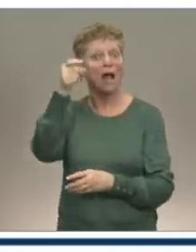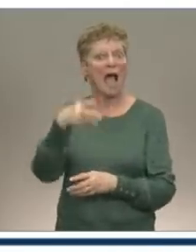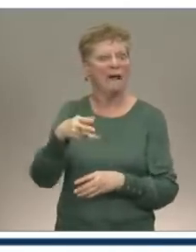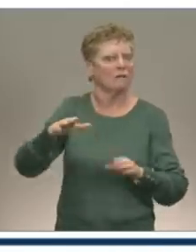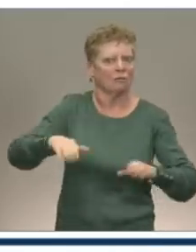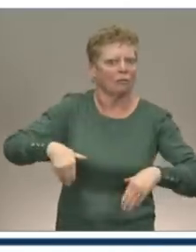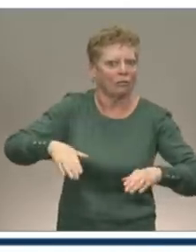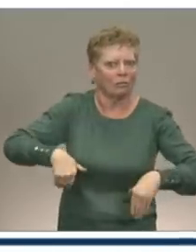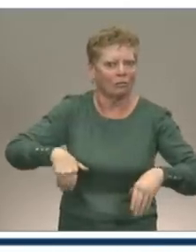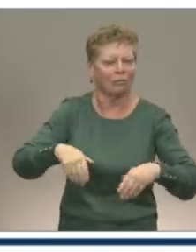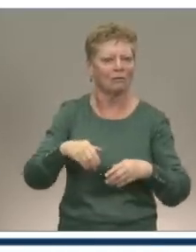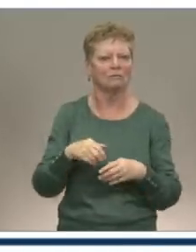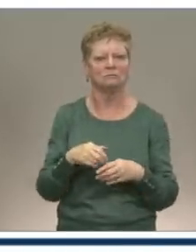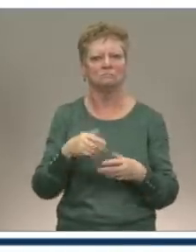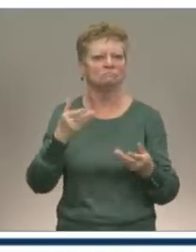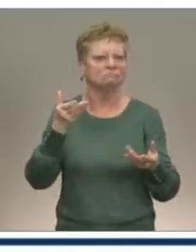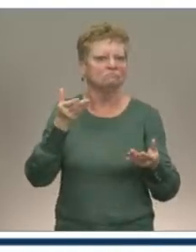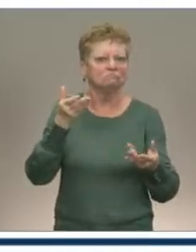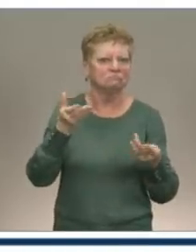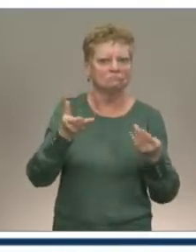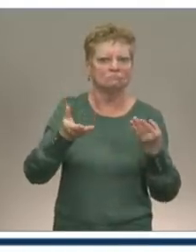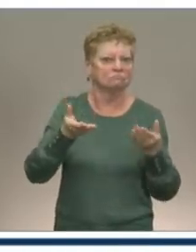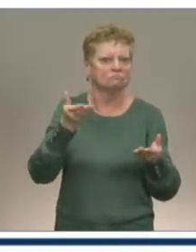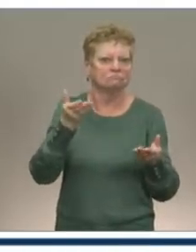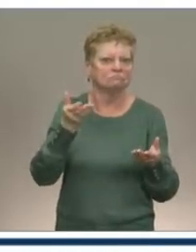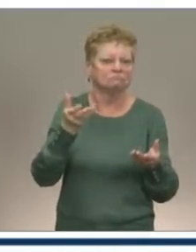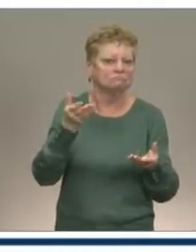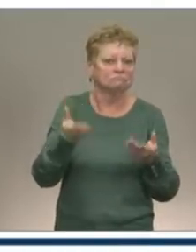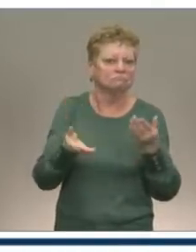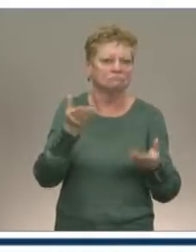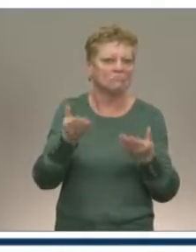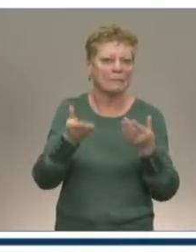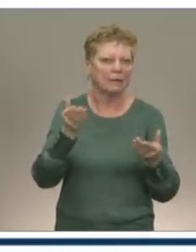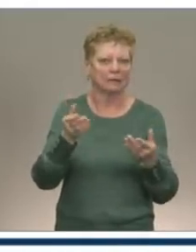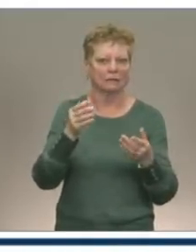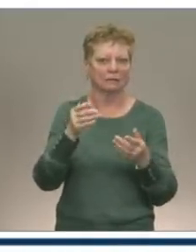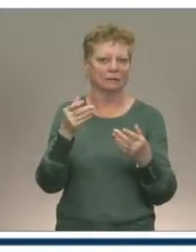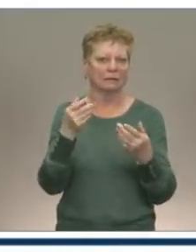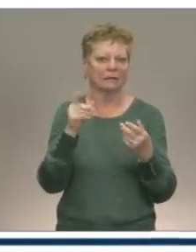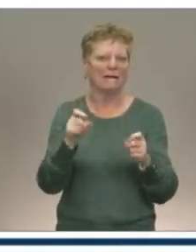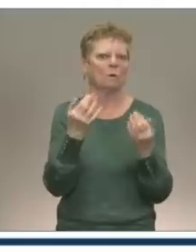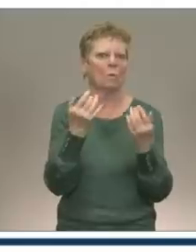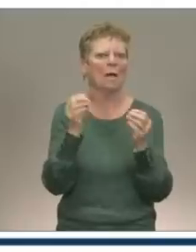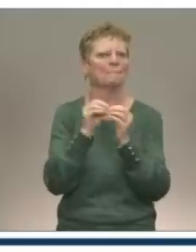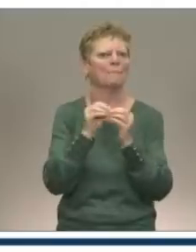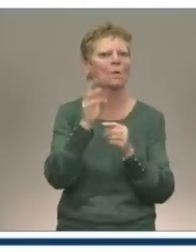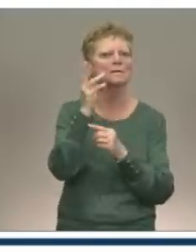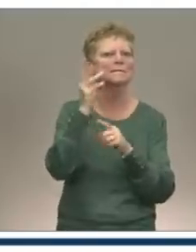be you know may not be through that uh that uh six month wait uh period but many of them are so